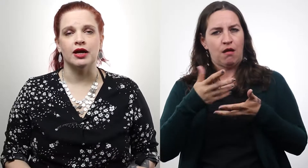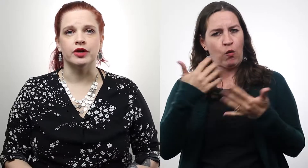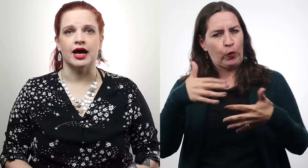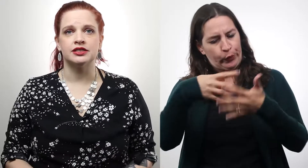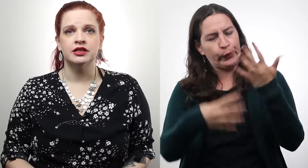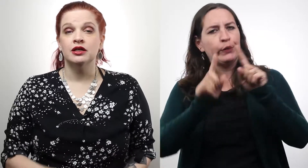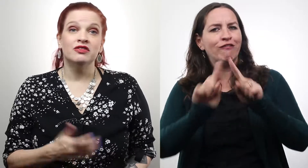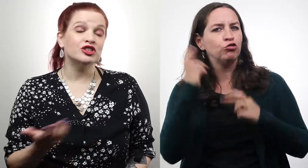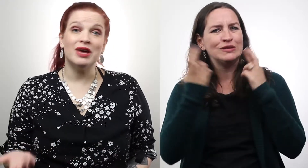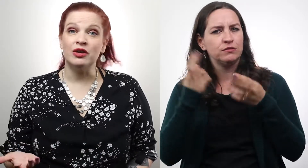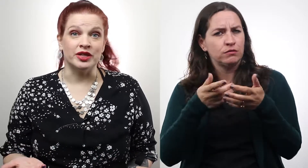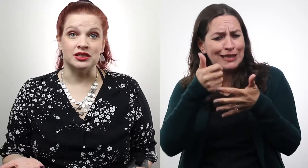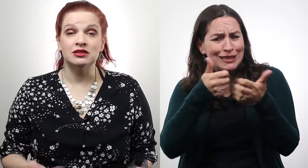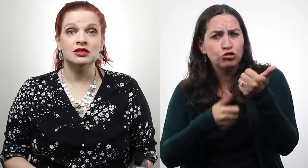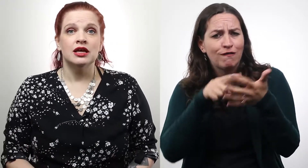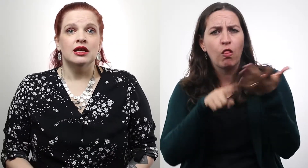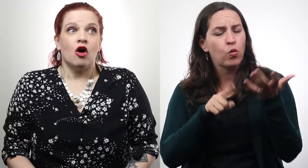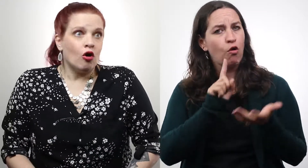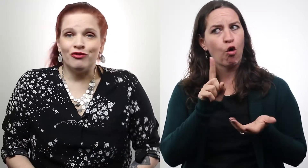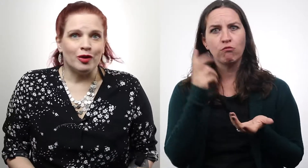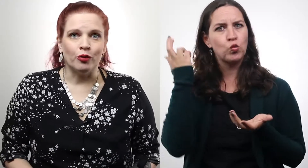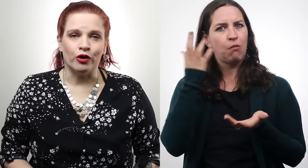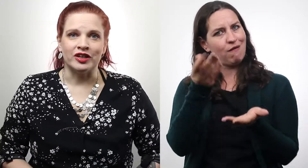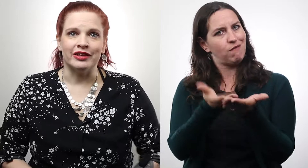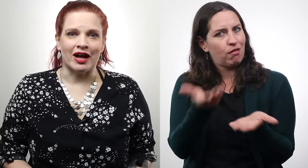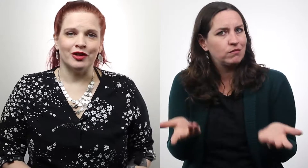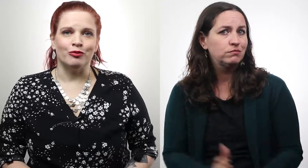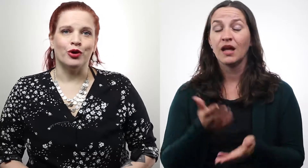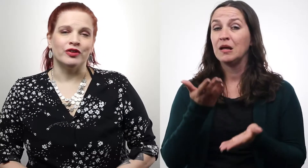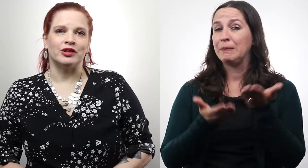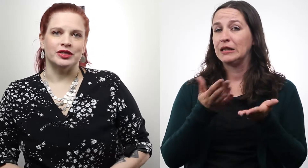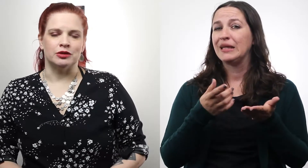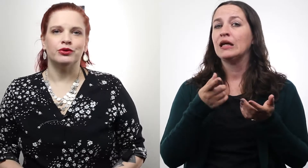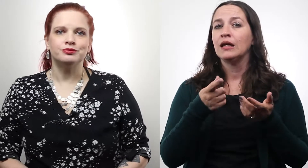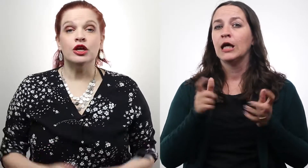might react. There's many reasons. All of them are perfectly valid and perfectly reasonable.